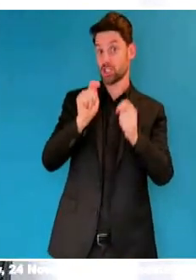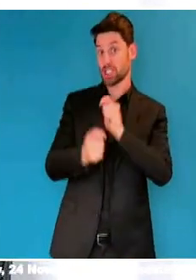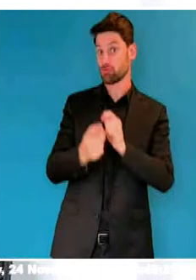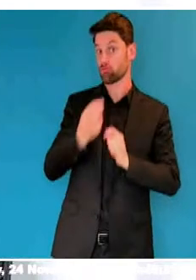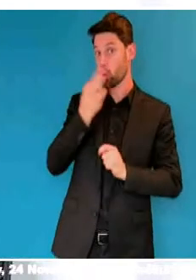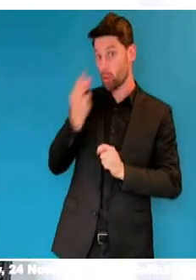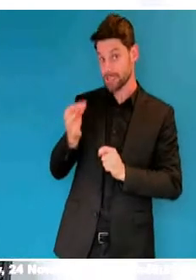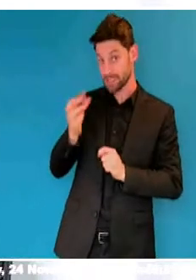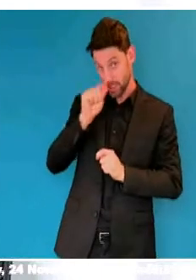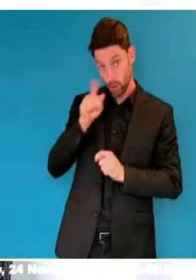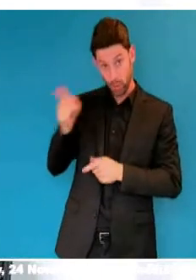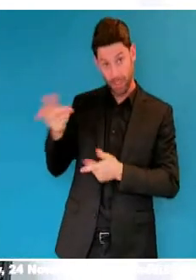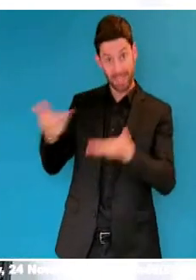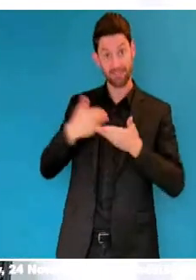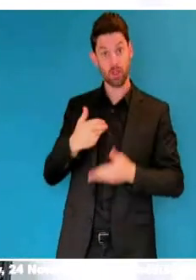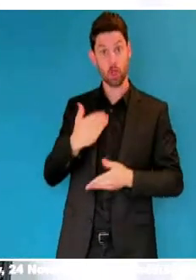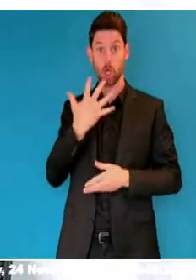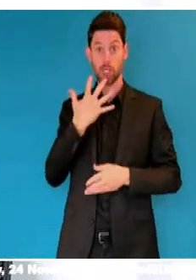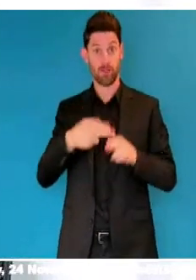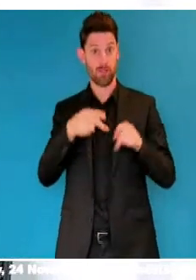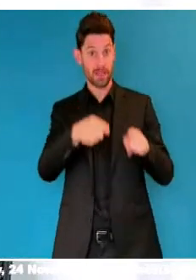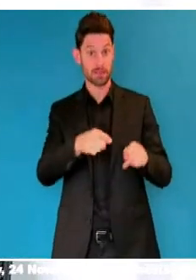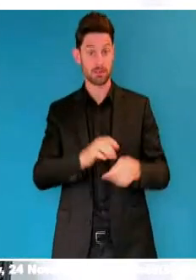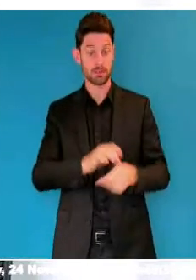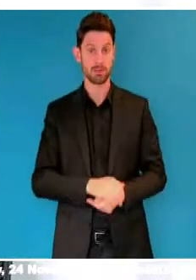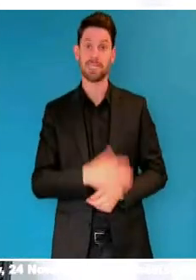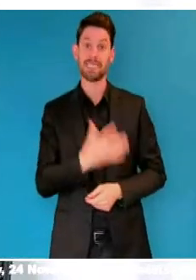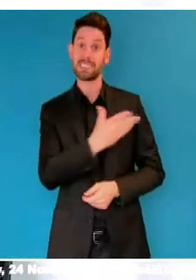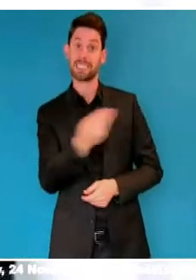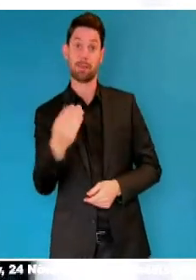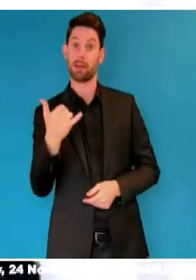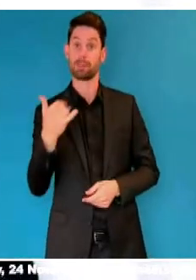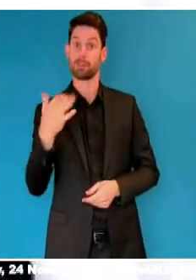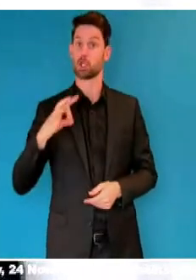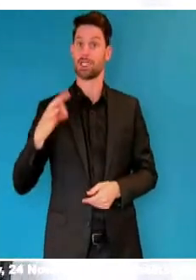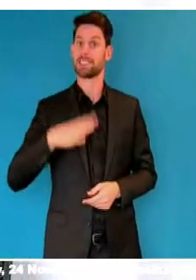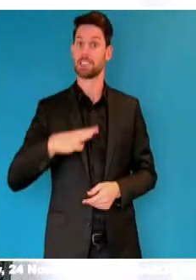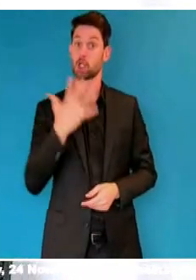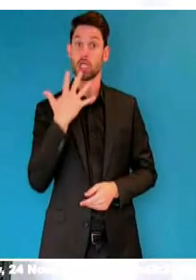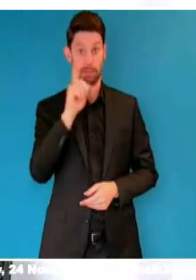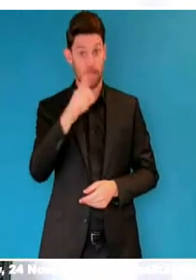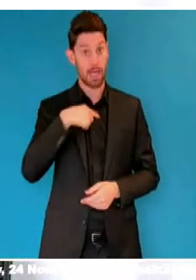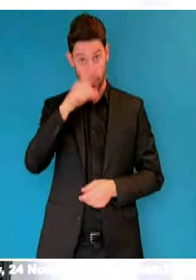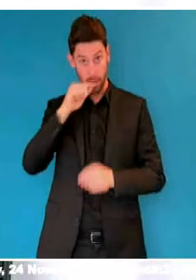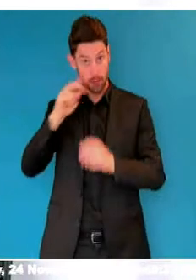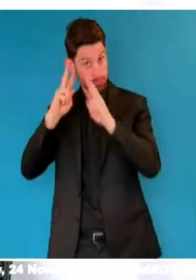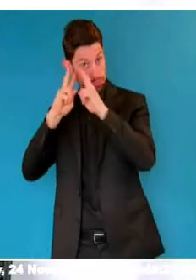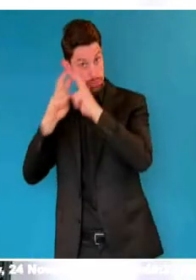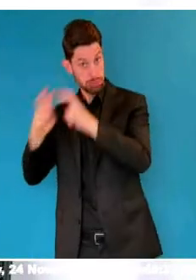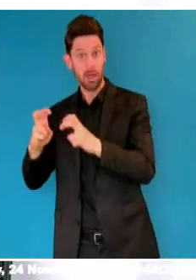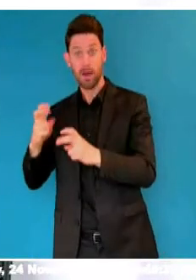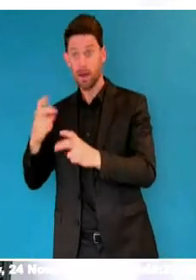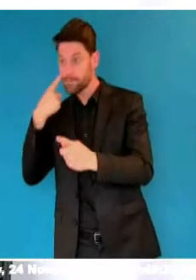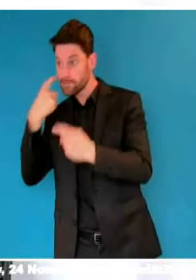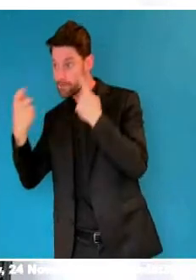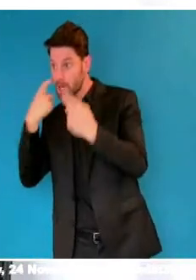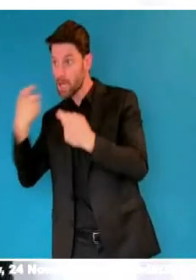Some of them may not have a cost depending on the nature, but I can take that on notice to come back with information. Thank you.